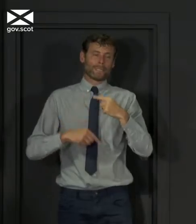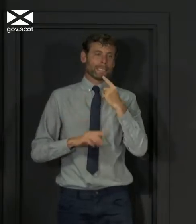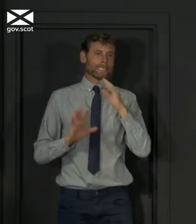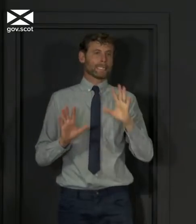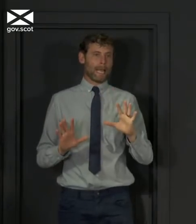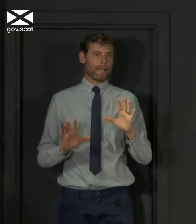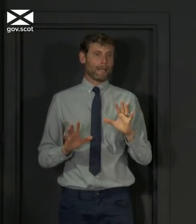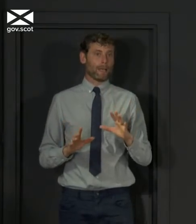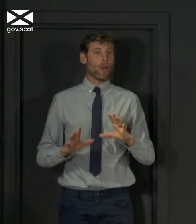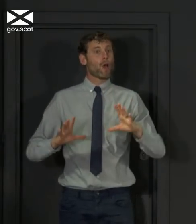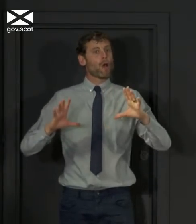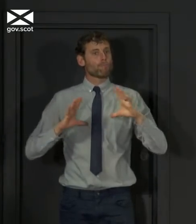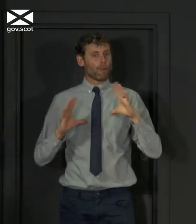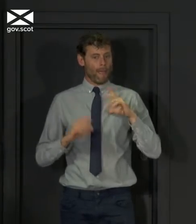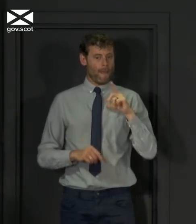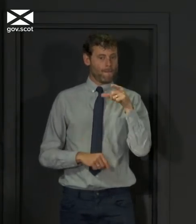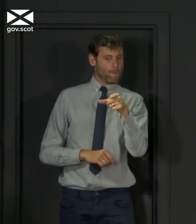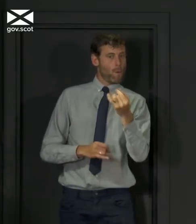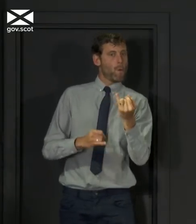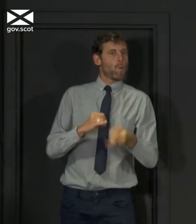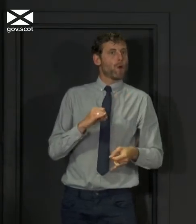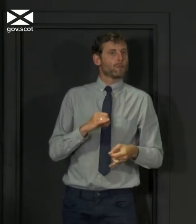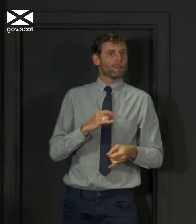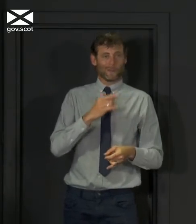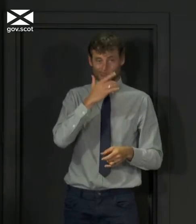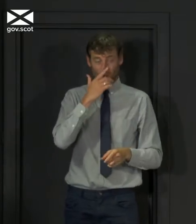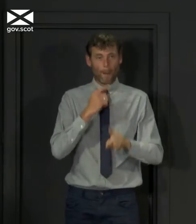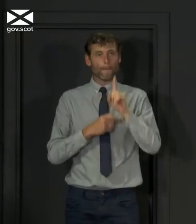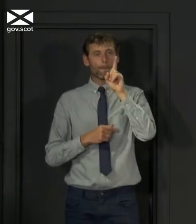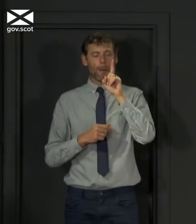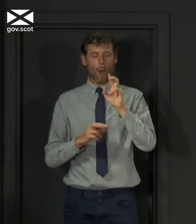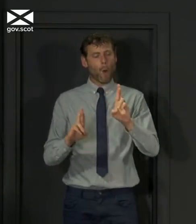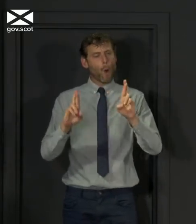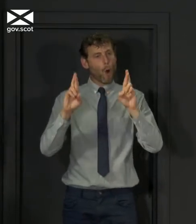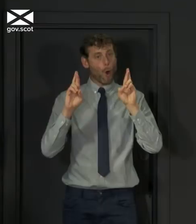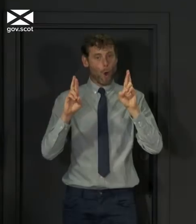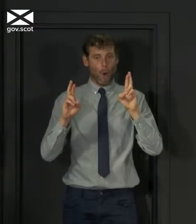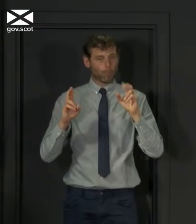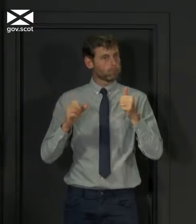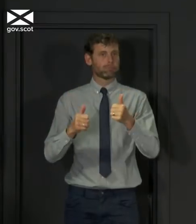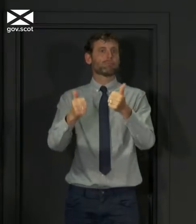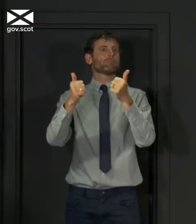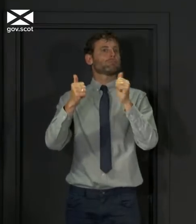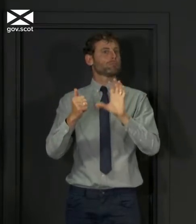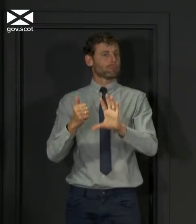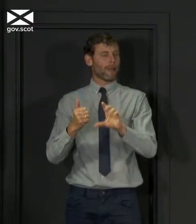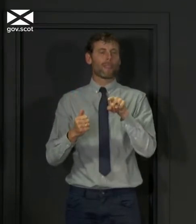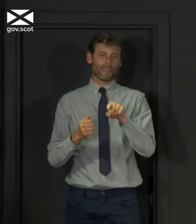the worst while we continue to hope for the best, and that I think should be the principle that guides us.